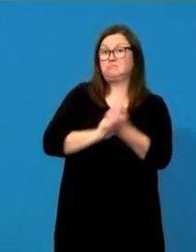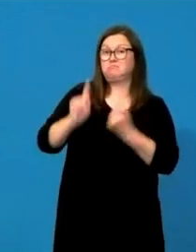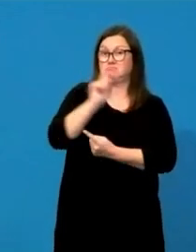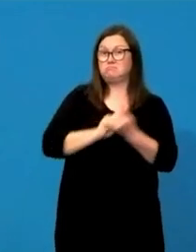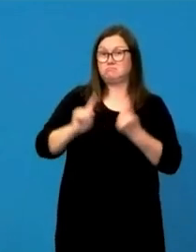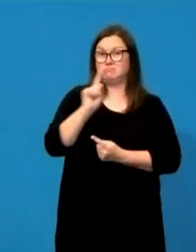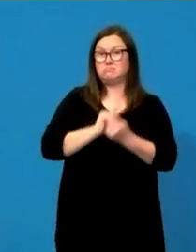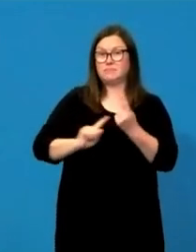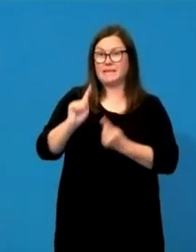They extended it for two years.